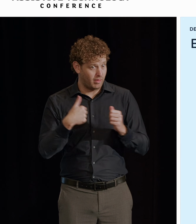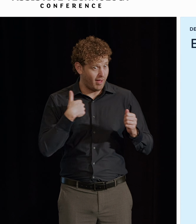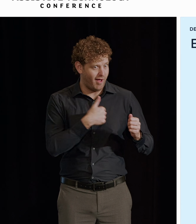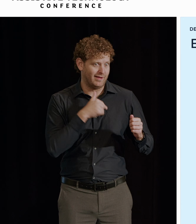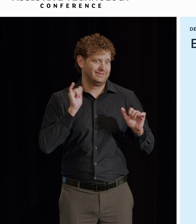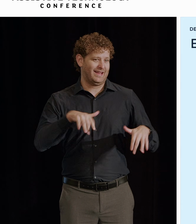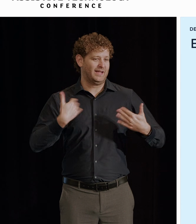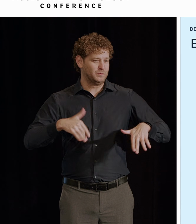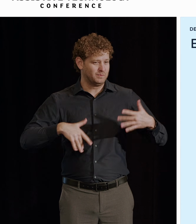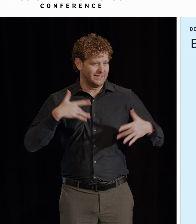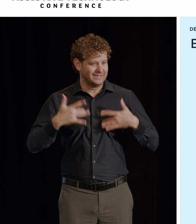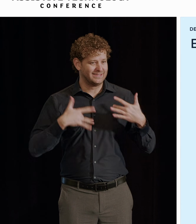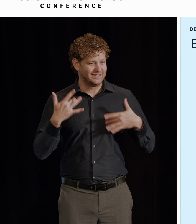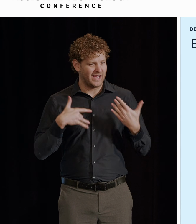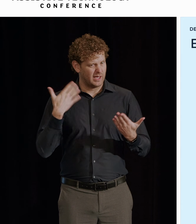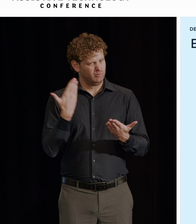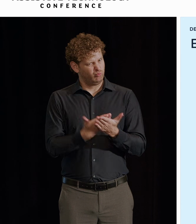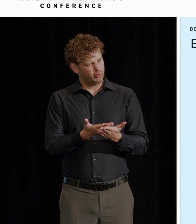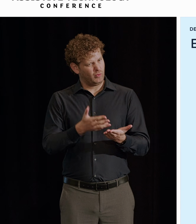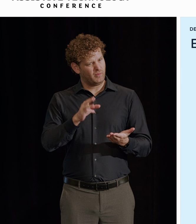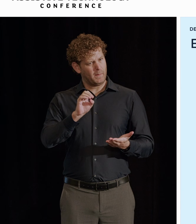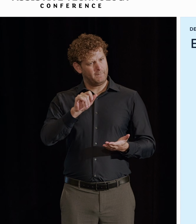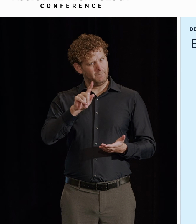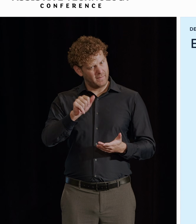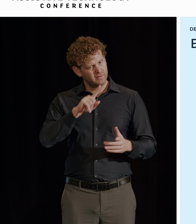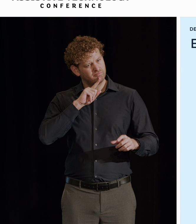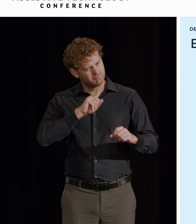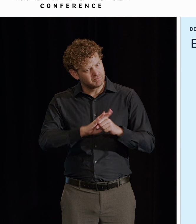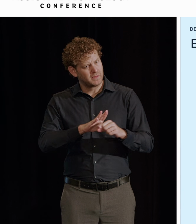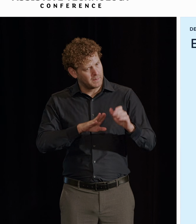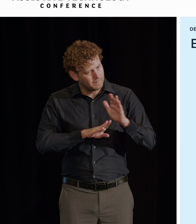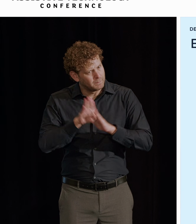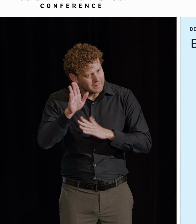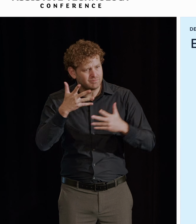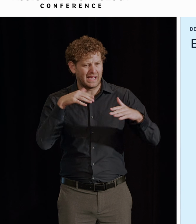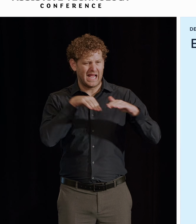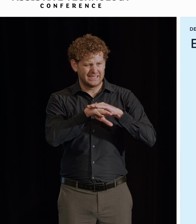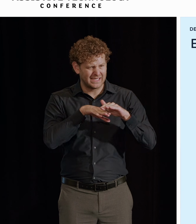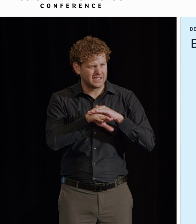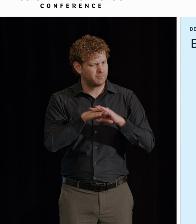building with inclusivity and building assistive technology for those that can benefit from it.